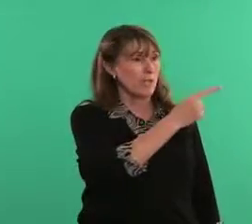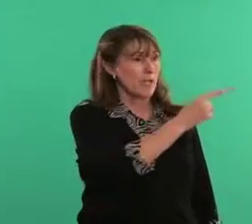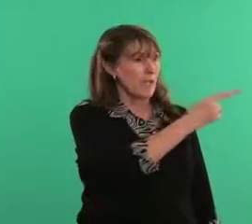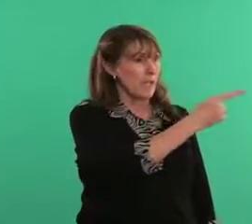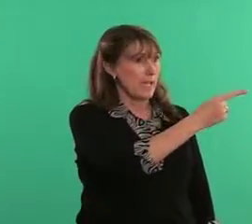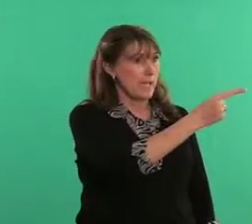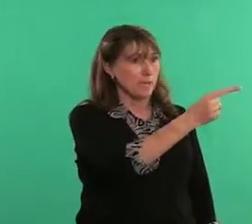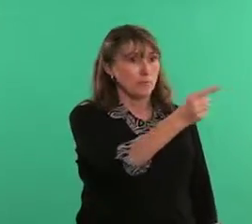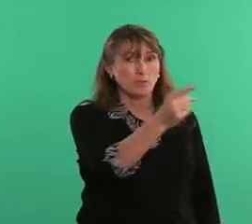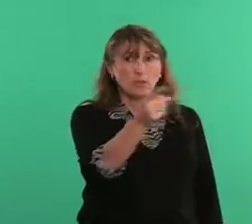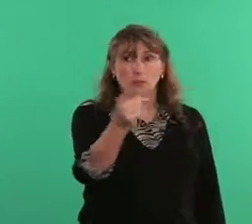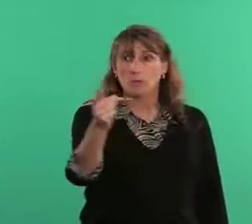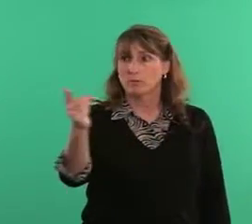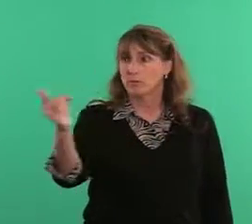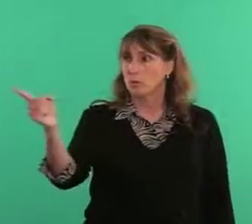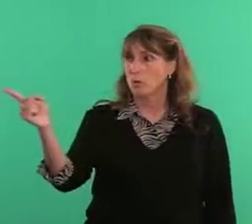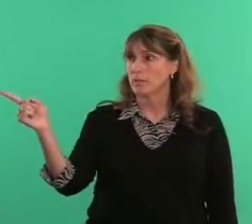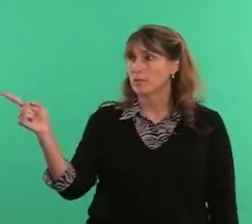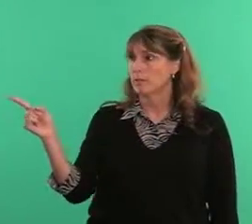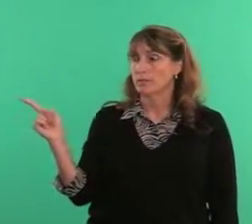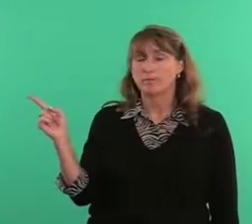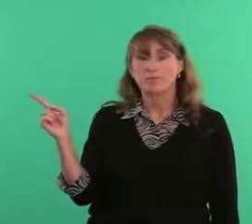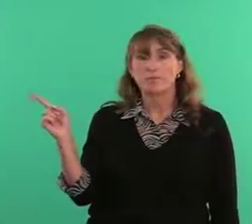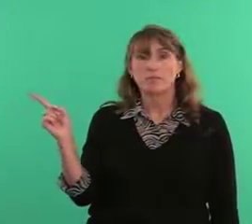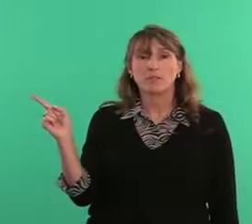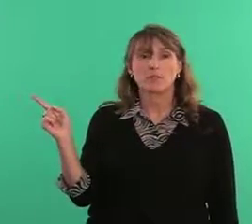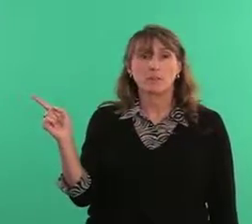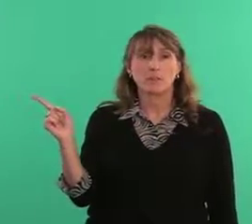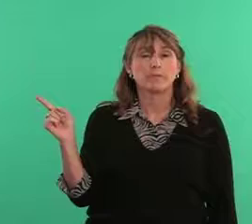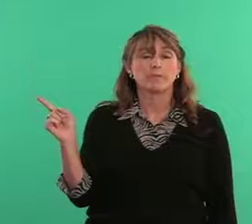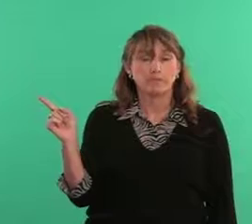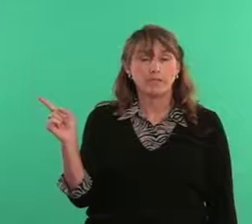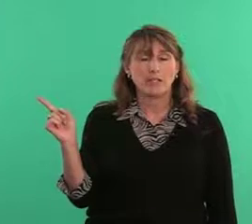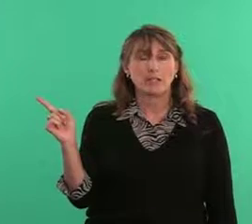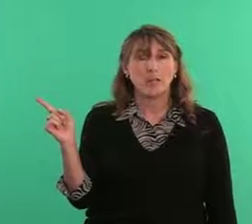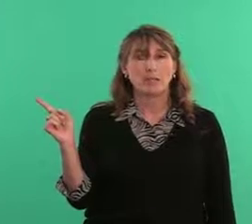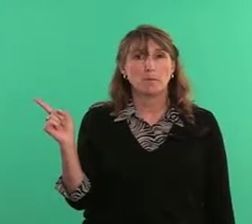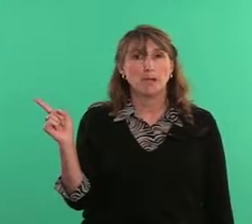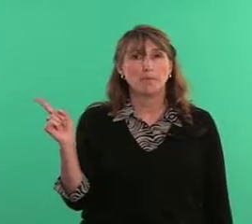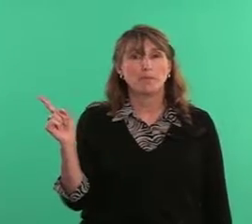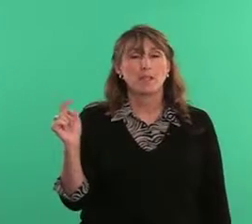and you would go towards the group of that you're talking about